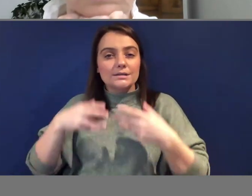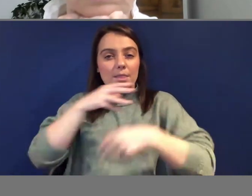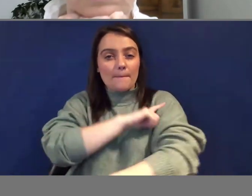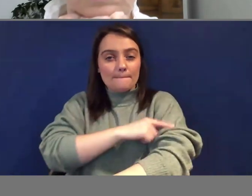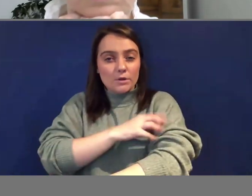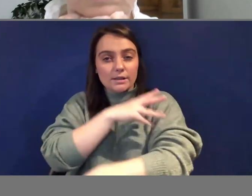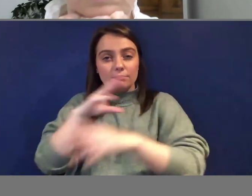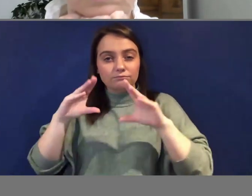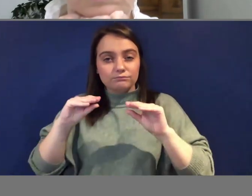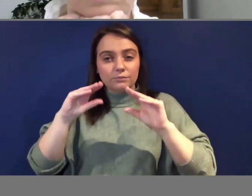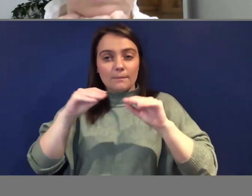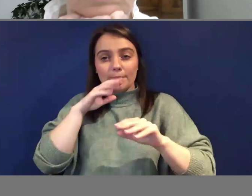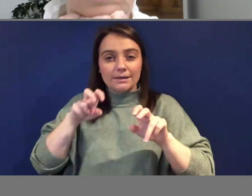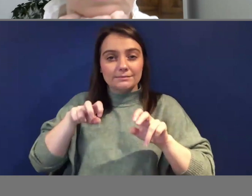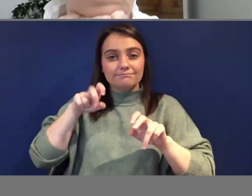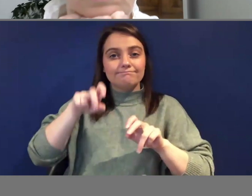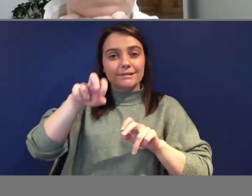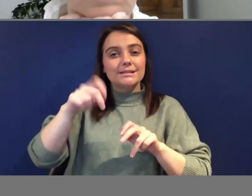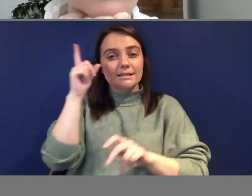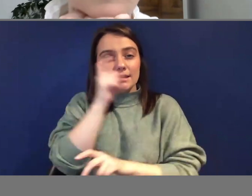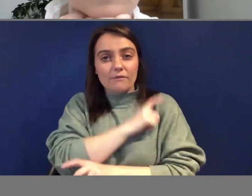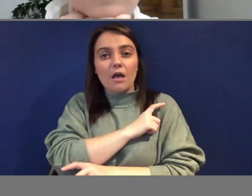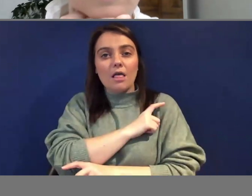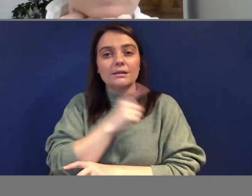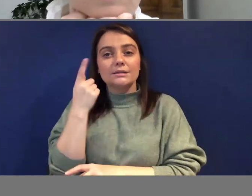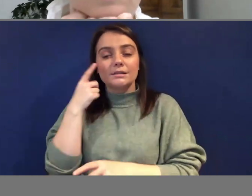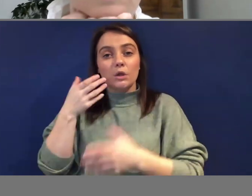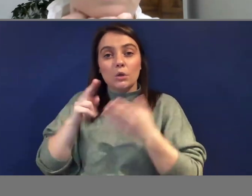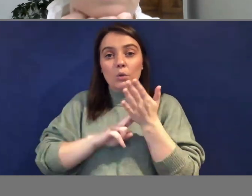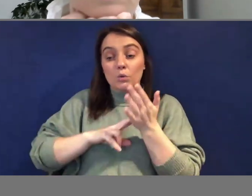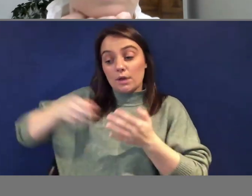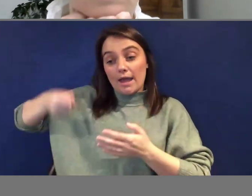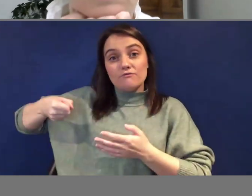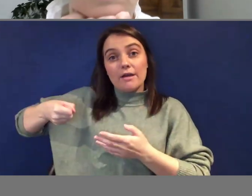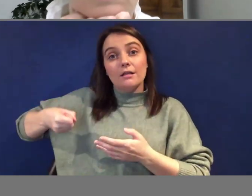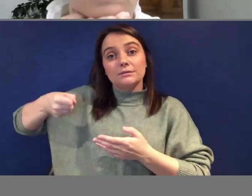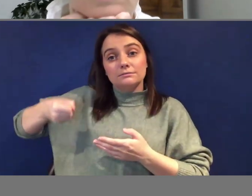Brian to climb stairs notice how Brian relies on the support of handrails he is unable to